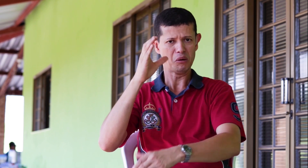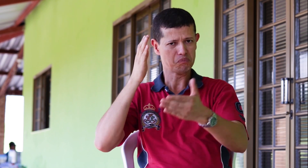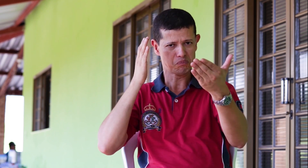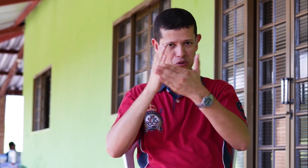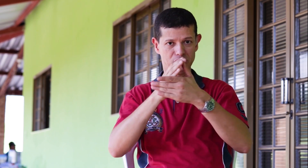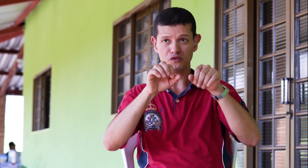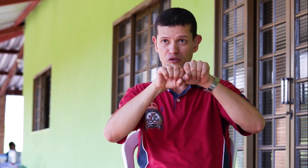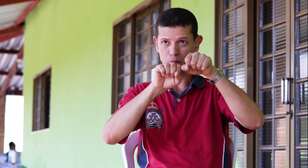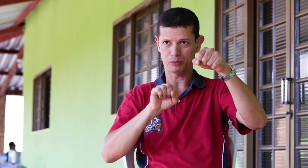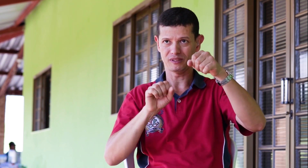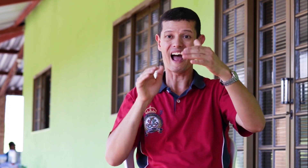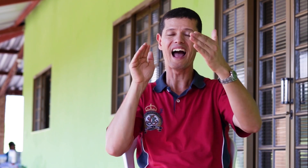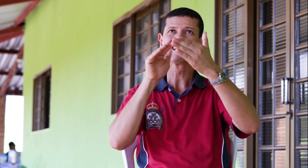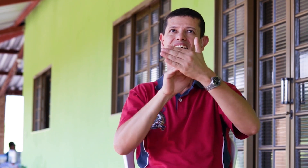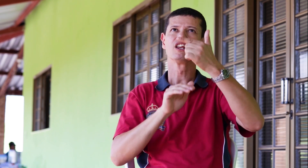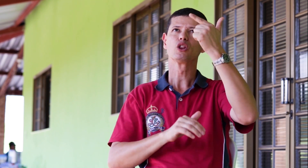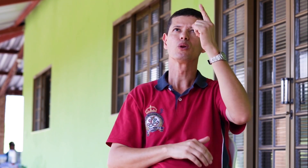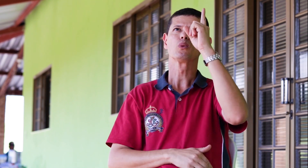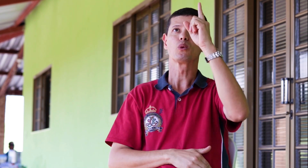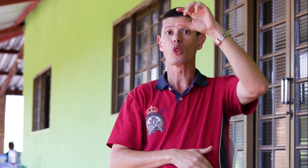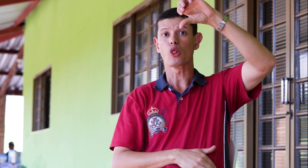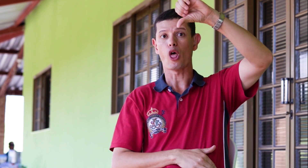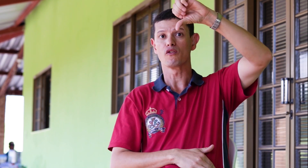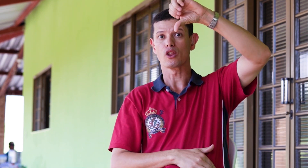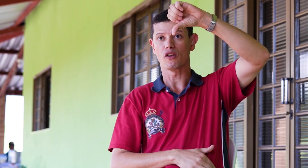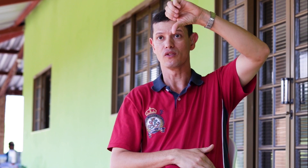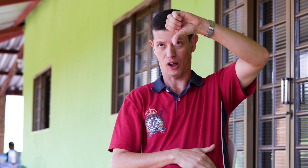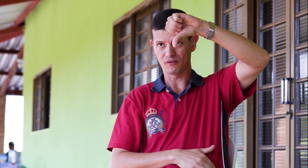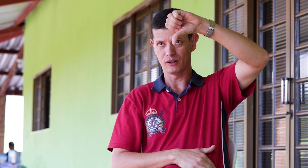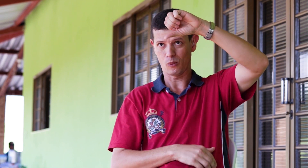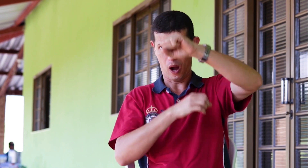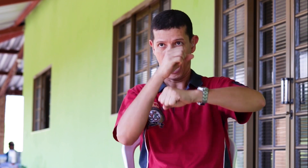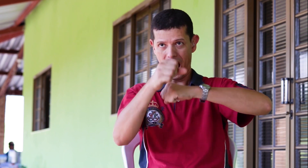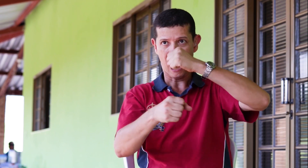Then, I finished it. It was 1999 when I graduated.